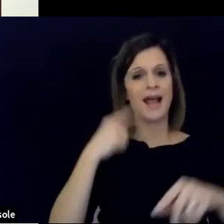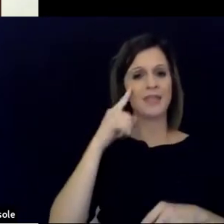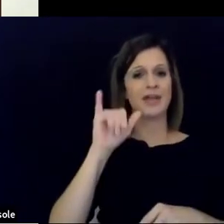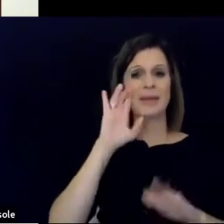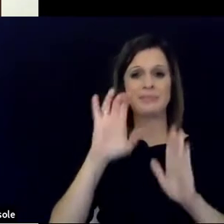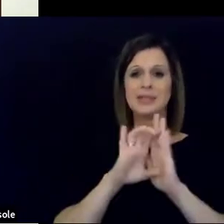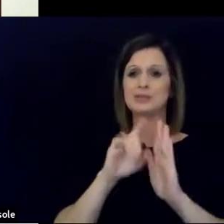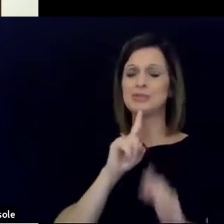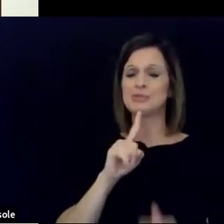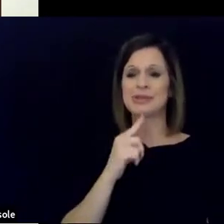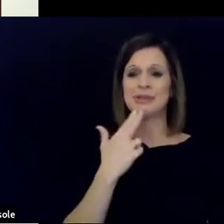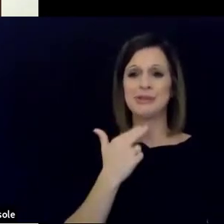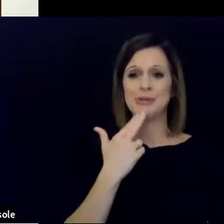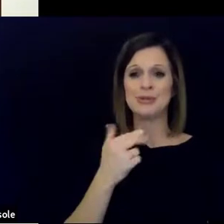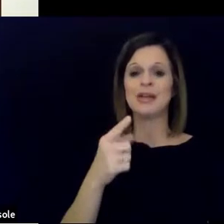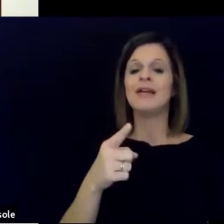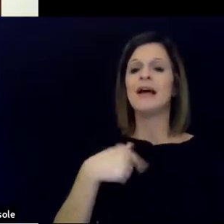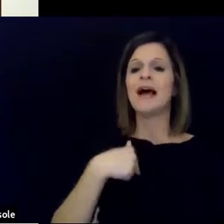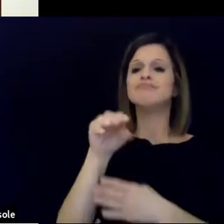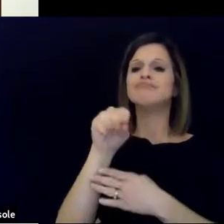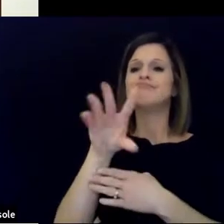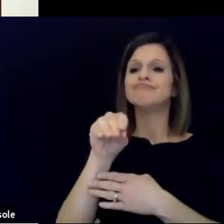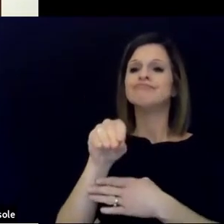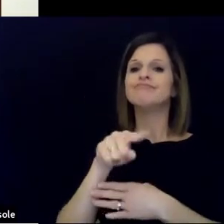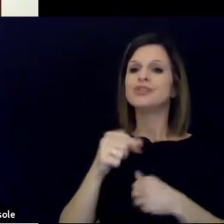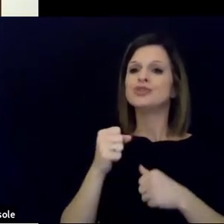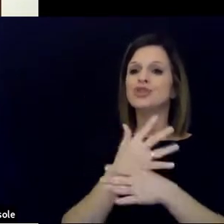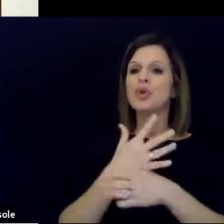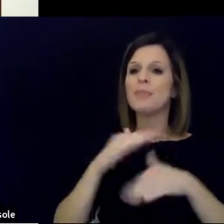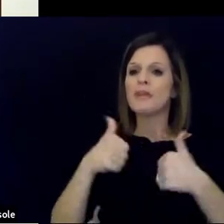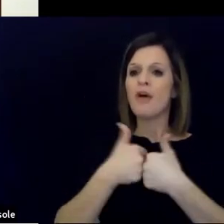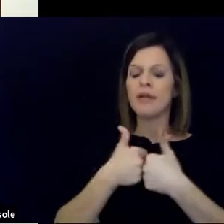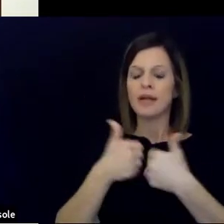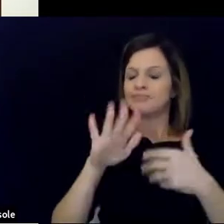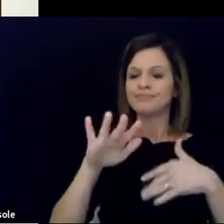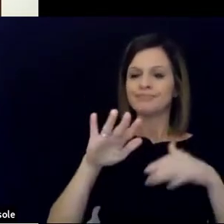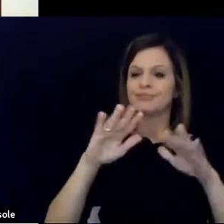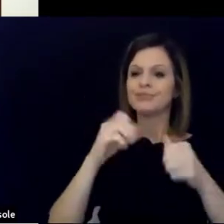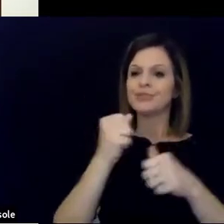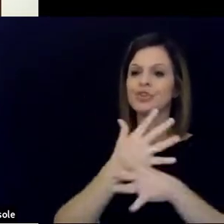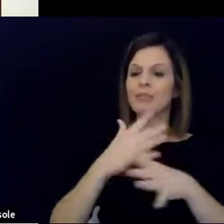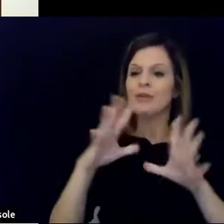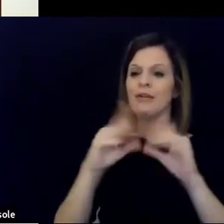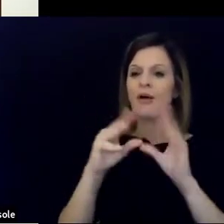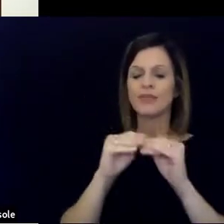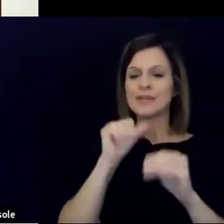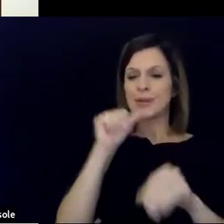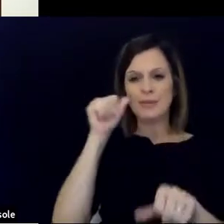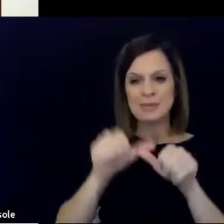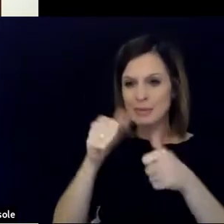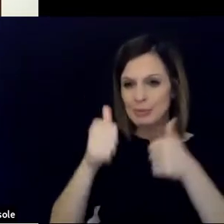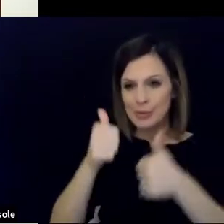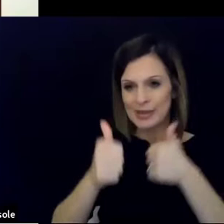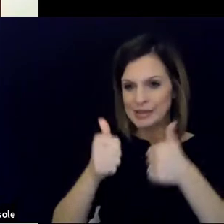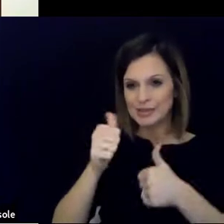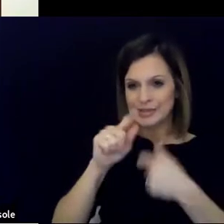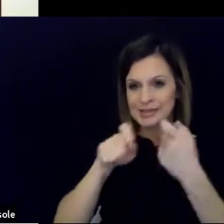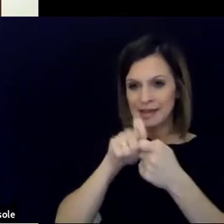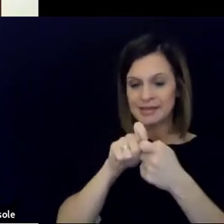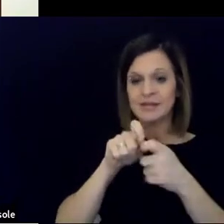I took it at the German conference. I don't know which of the German conferences it was was at, but those are brothers,